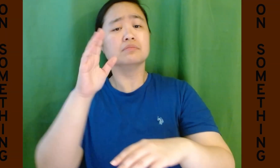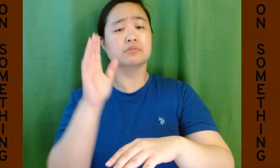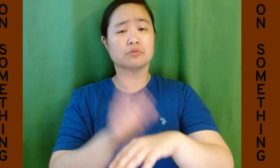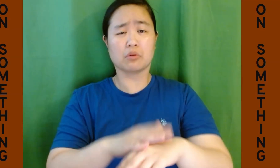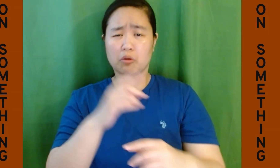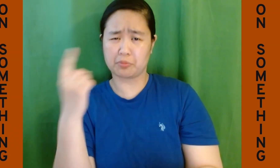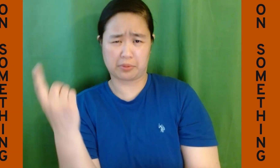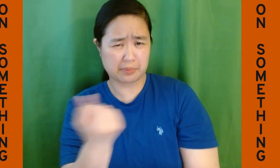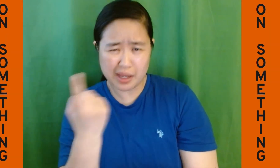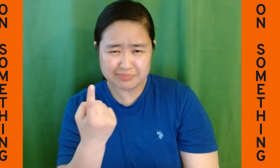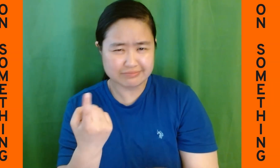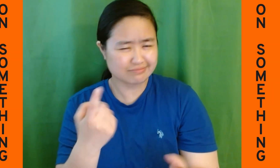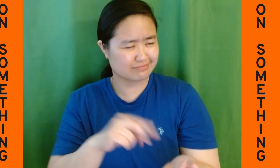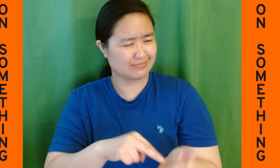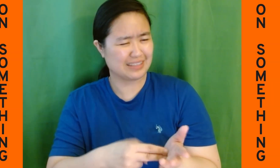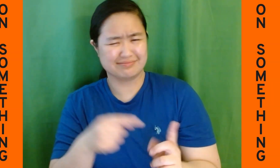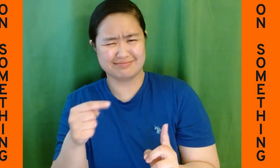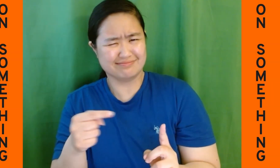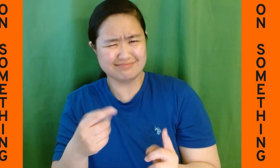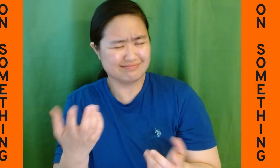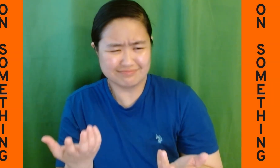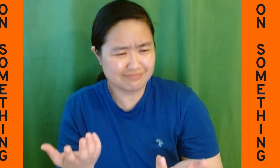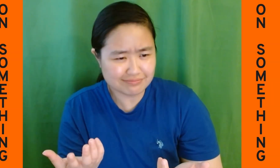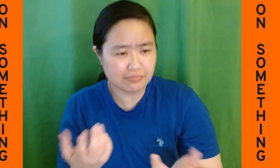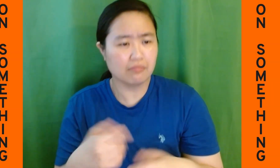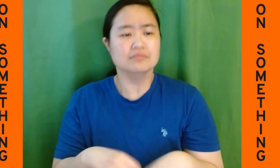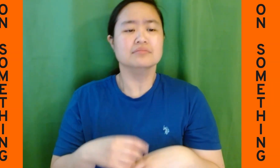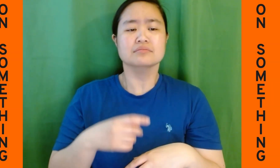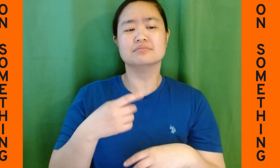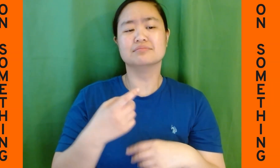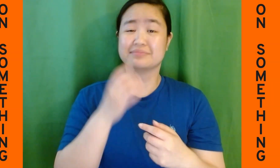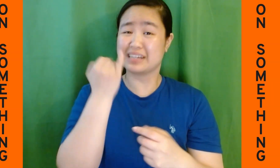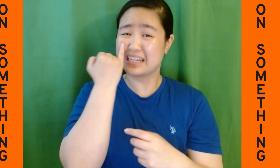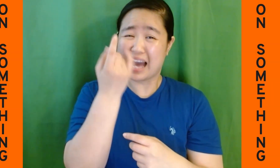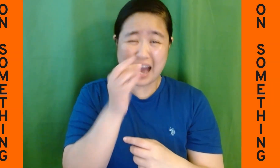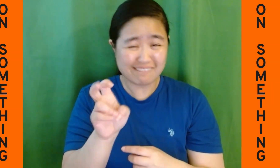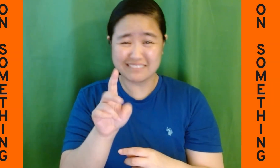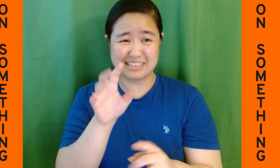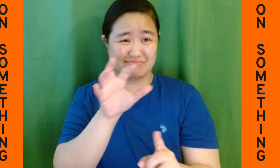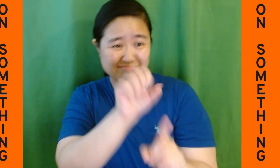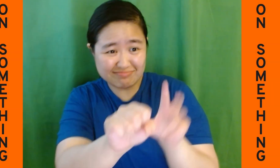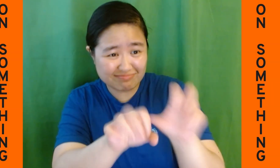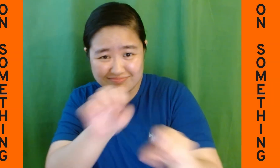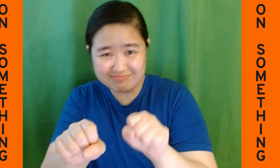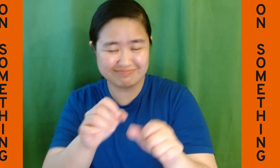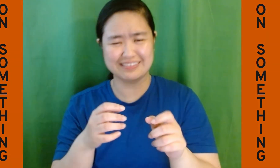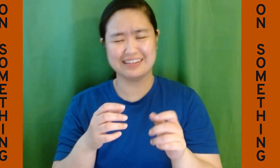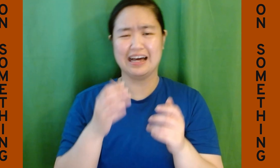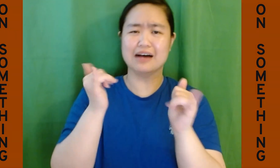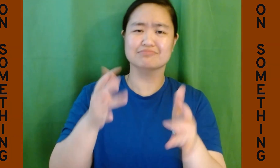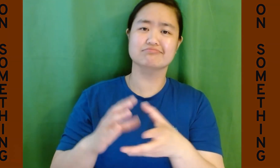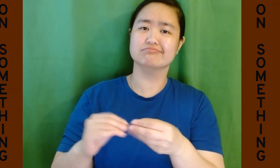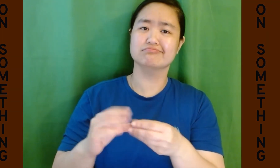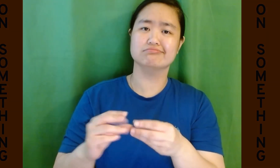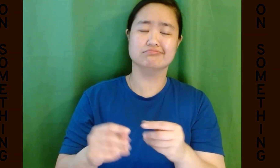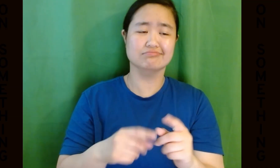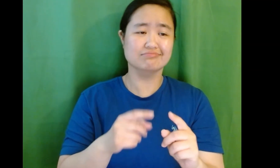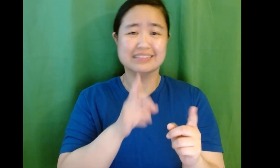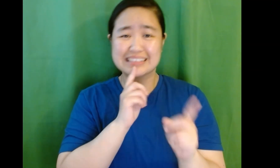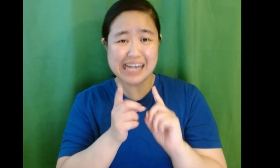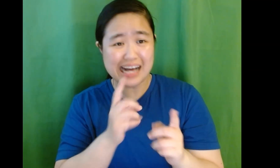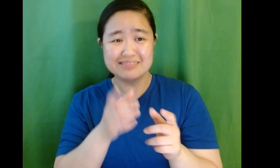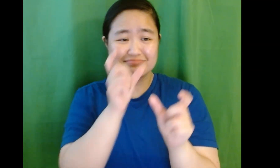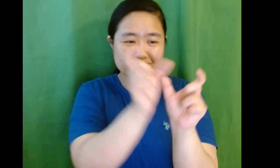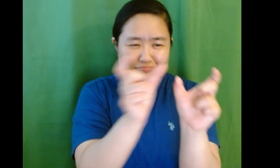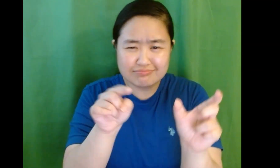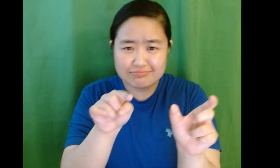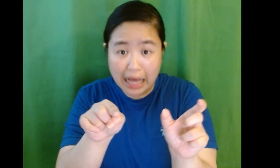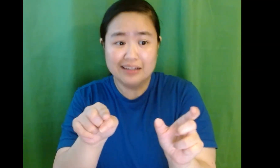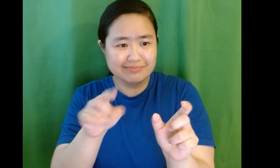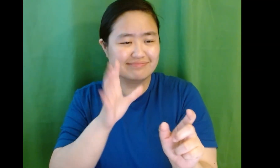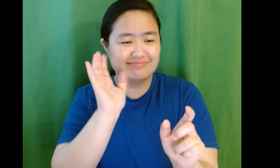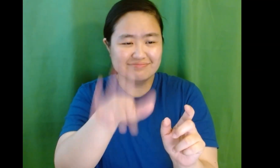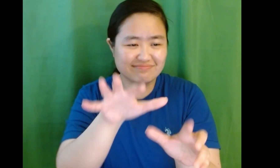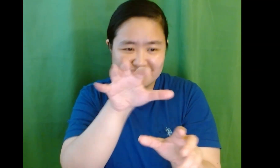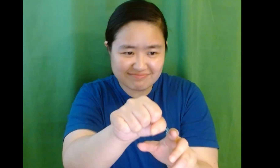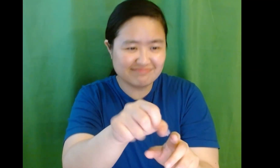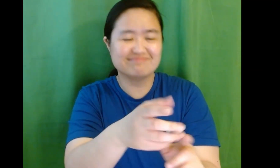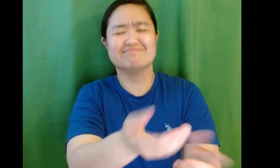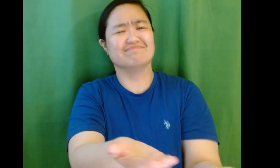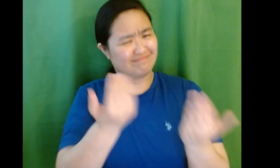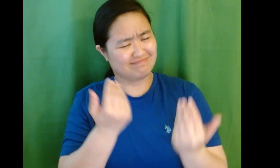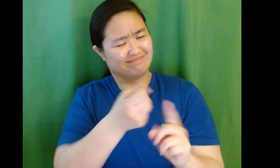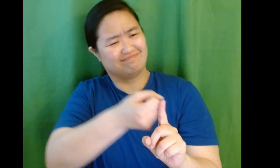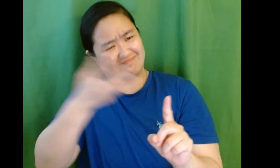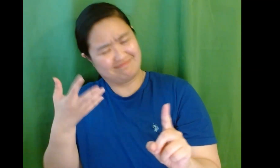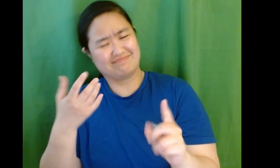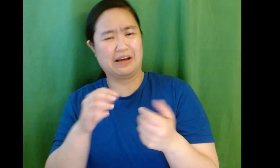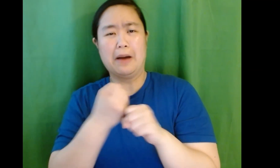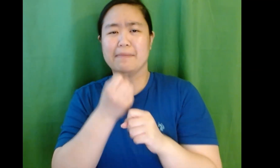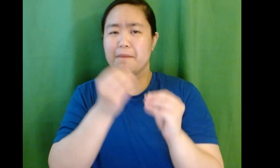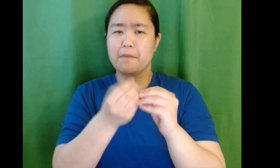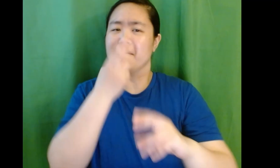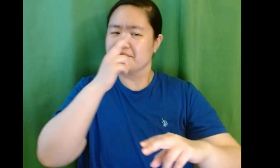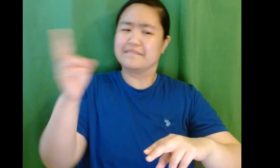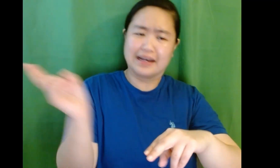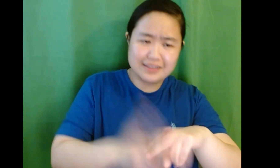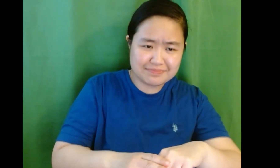On something! If you ever catch something from your players’ comments, dialogues, or anything, make it fun with your players!